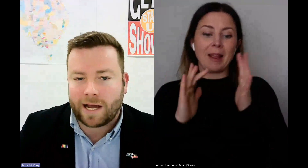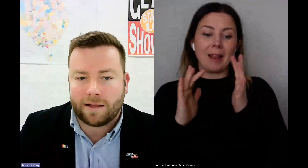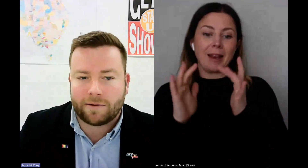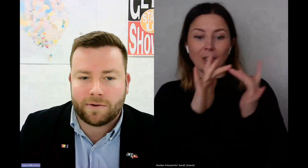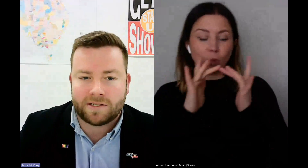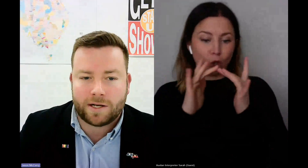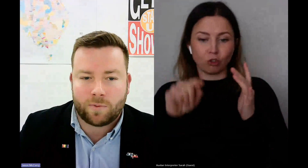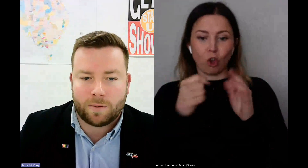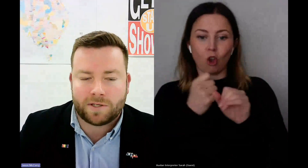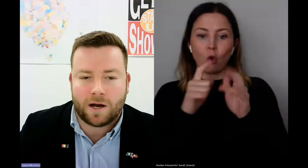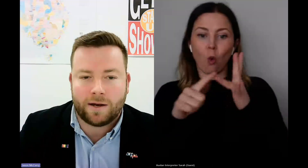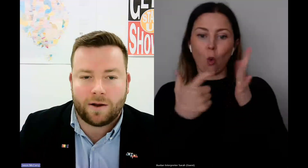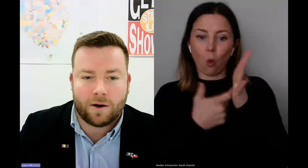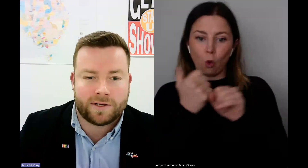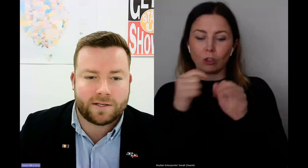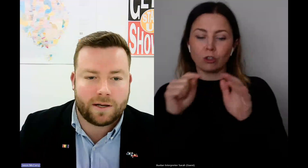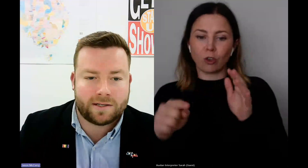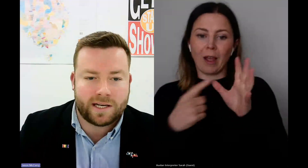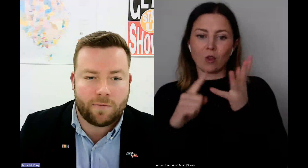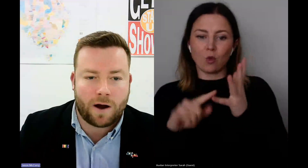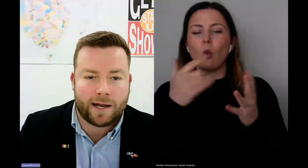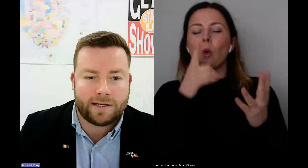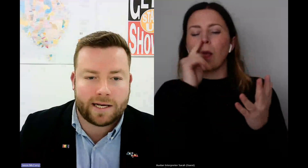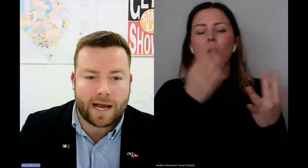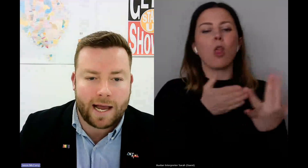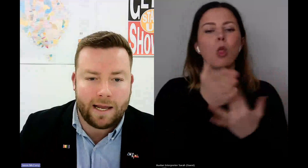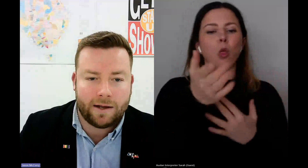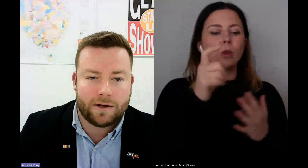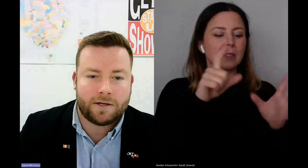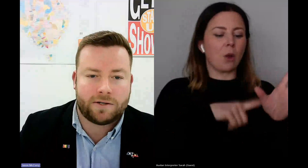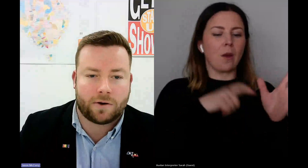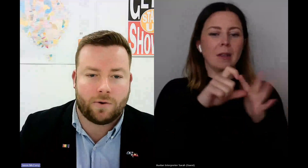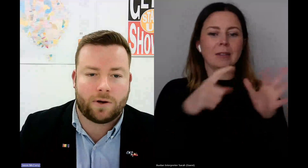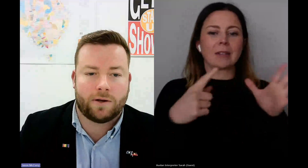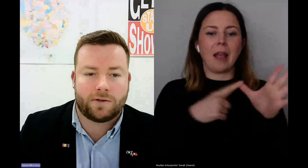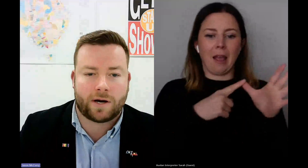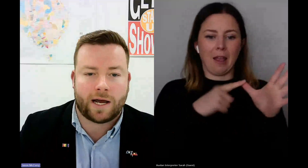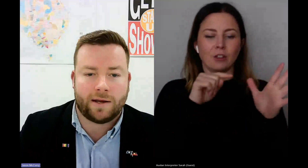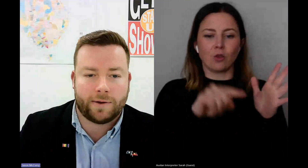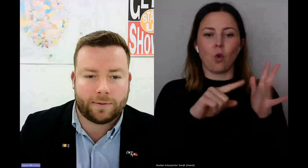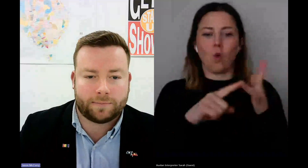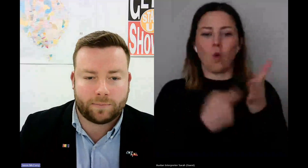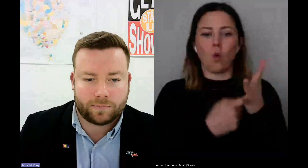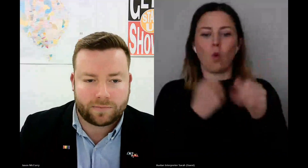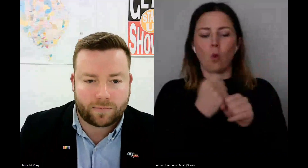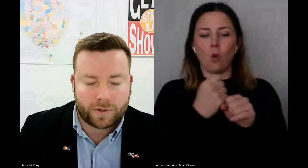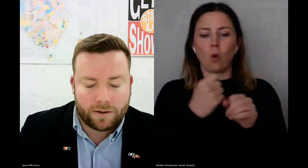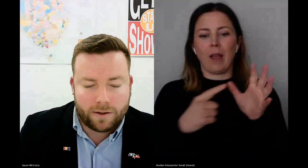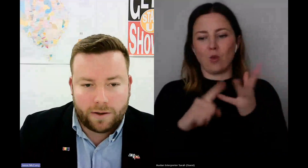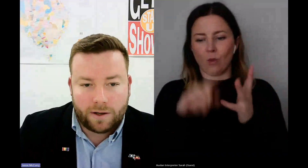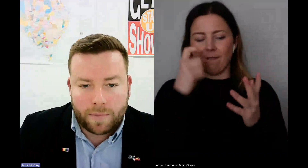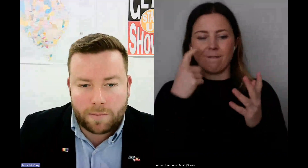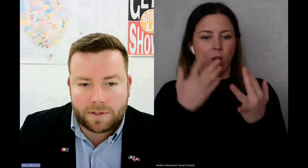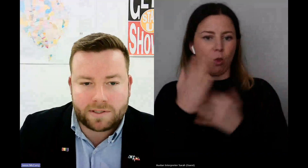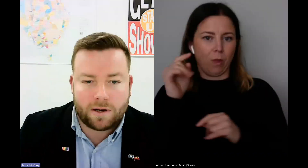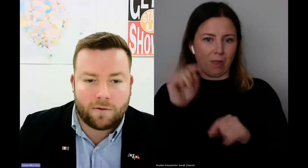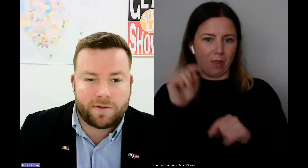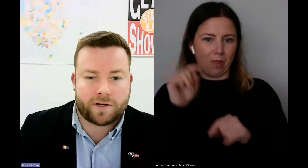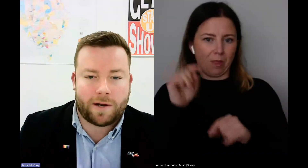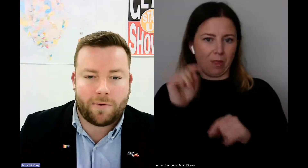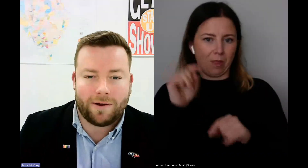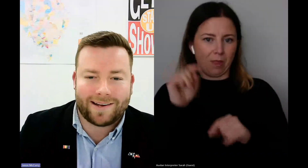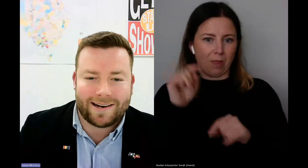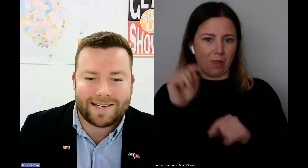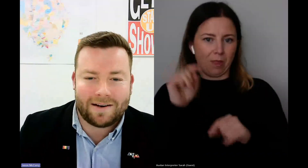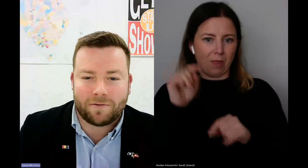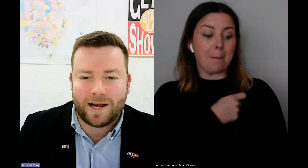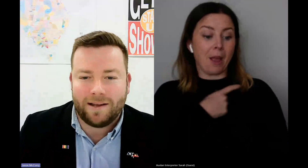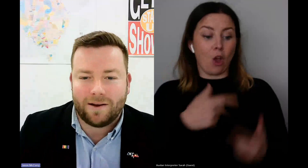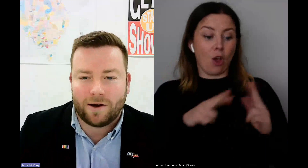navigating through CYDA's website on cyda.org.au Members of the Dream Network can attend free